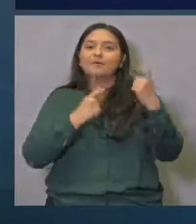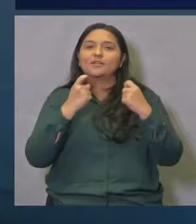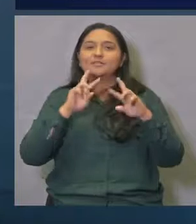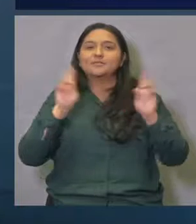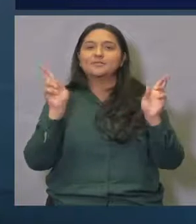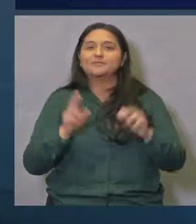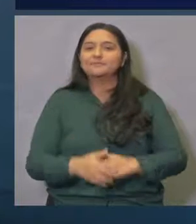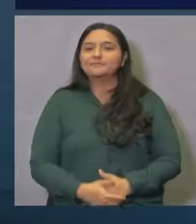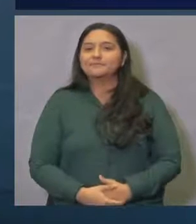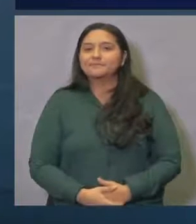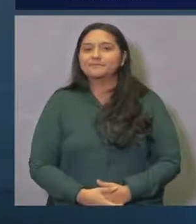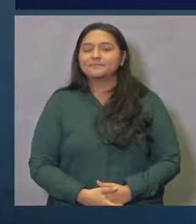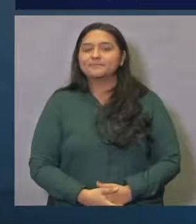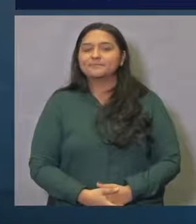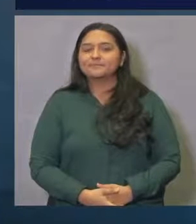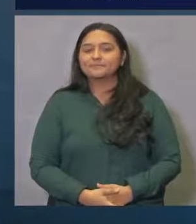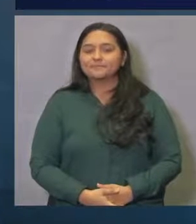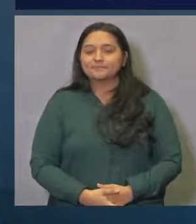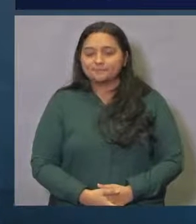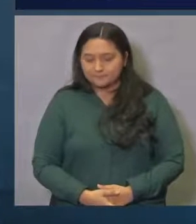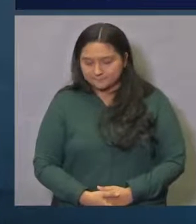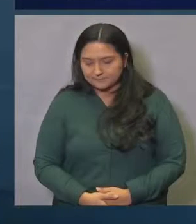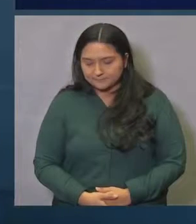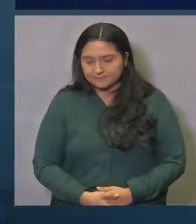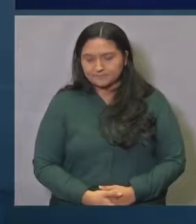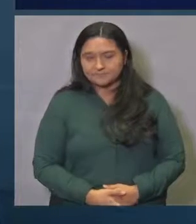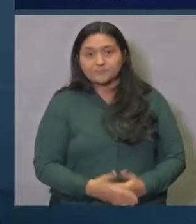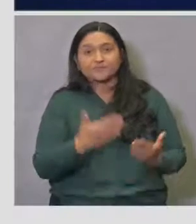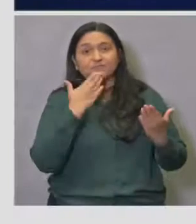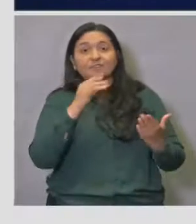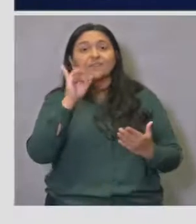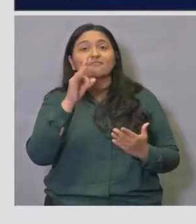LIFE OF OUR PATIENTS EVERY DAY.